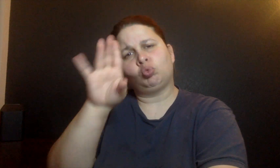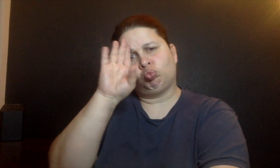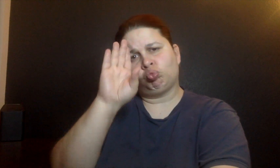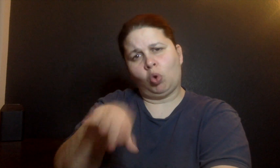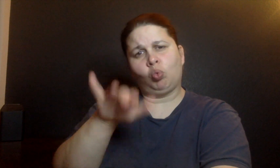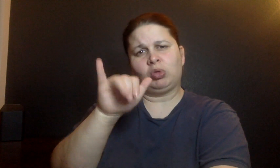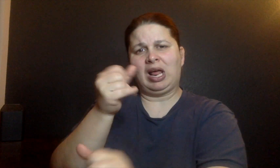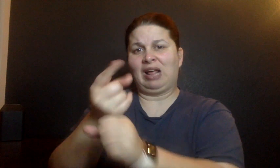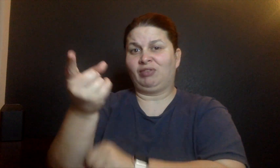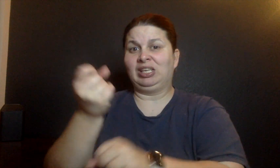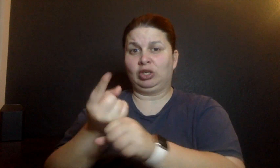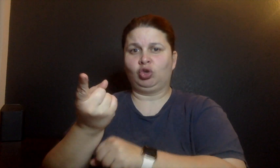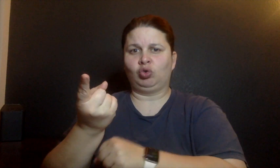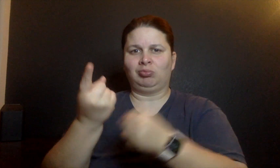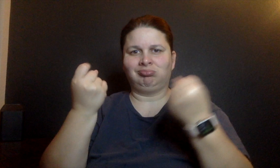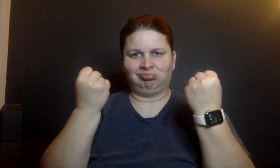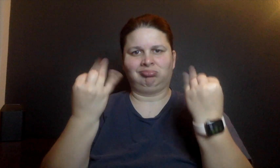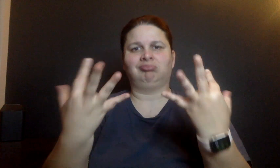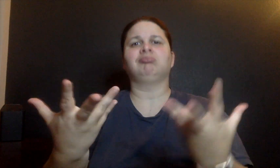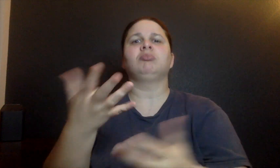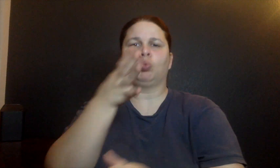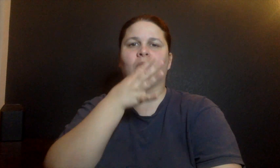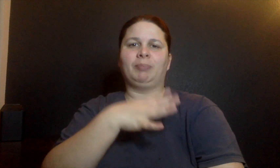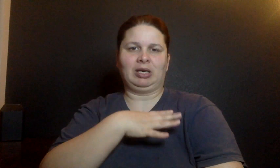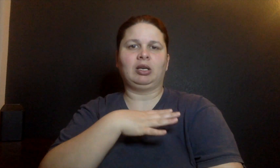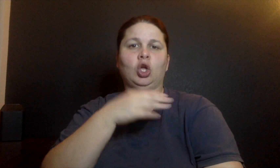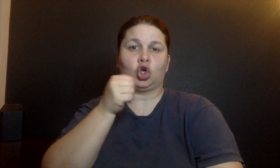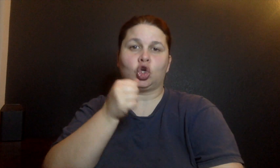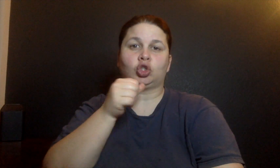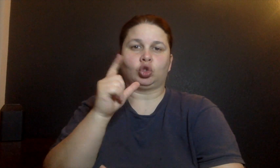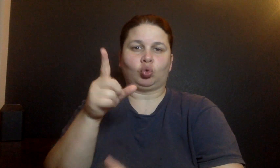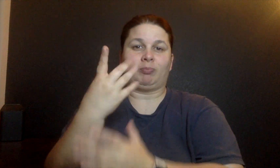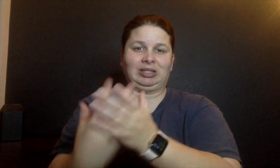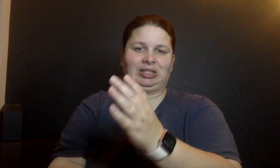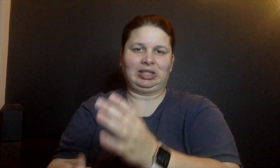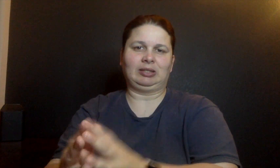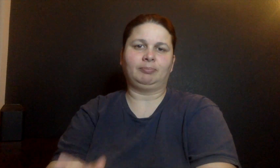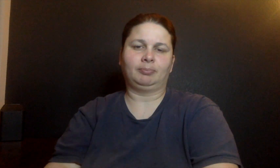Did you know that every year, a lot of women and girls go missing.